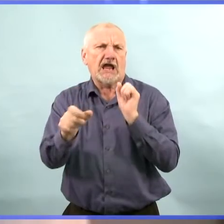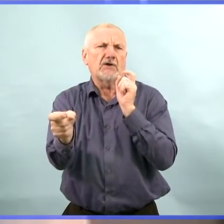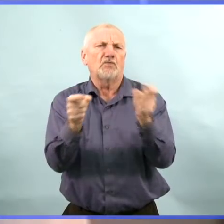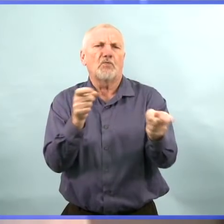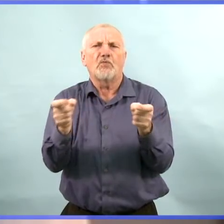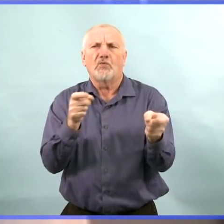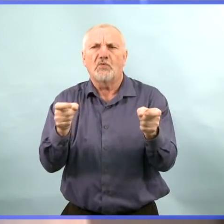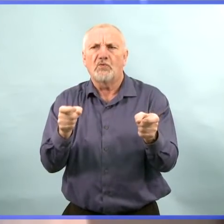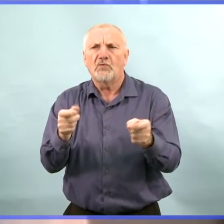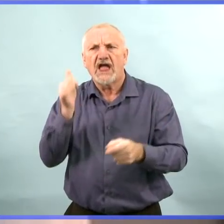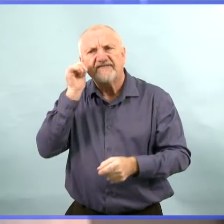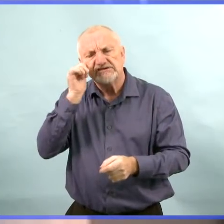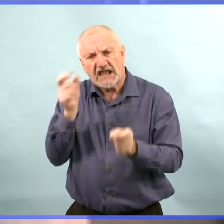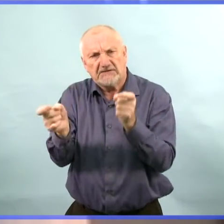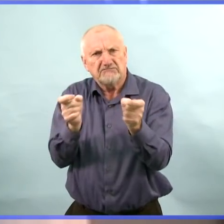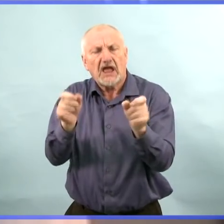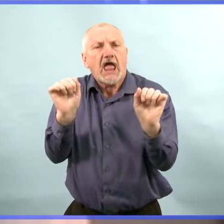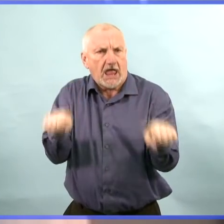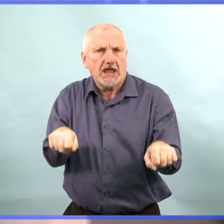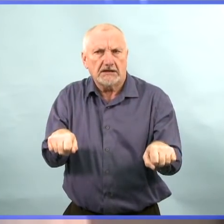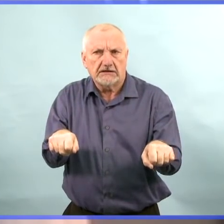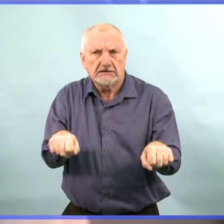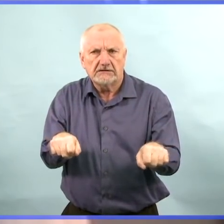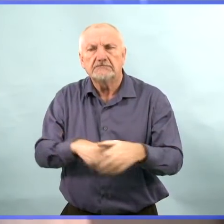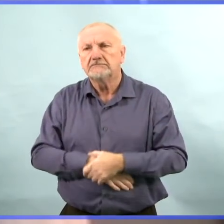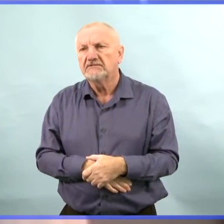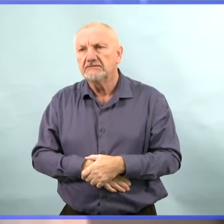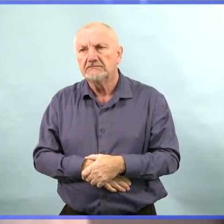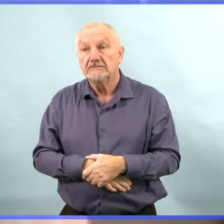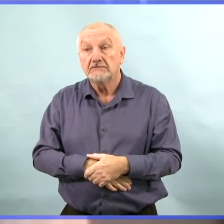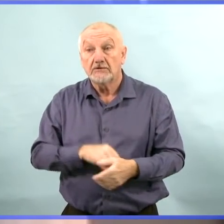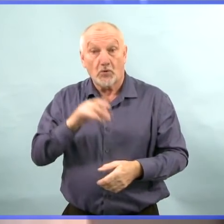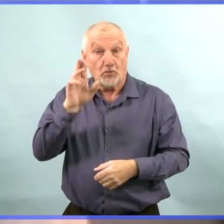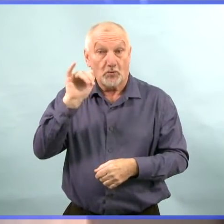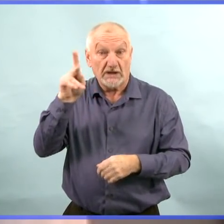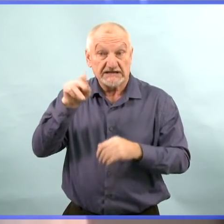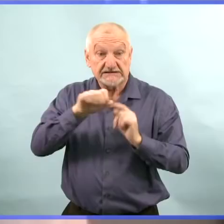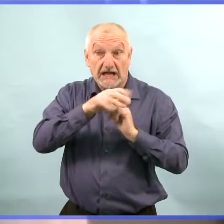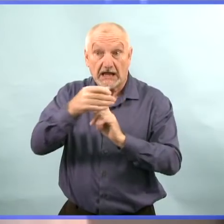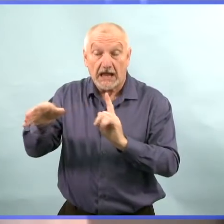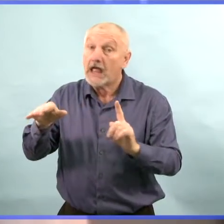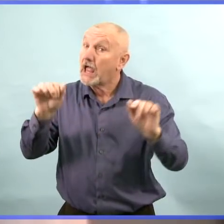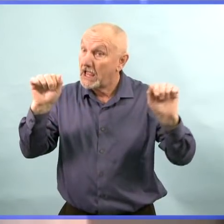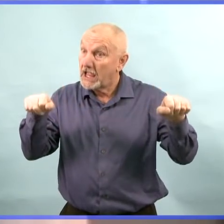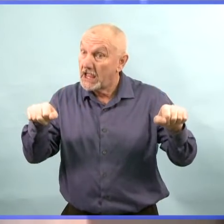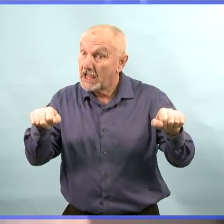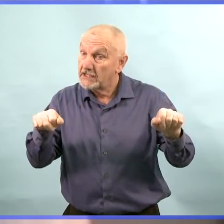and to minimize the risk of that being transmitted to uh to others as well so certainly to the loved